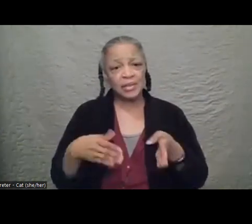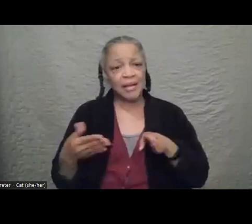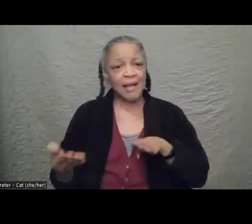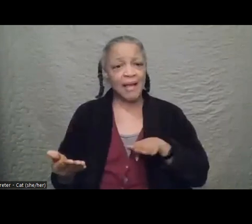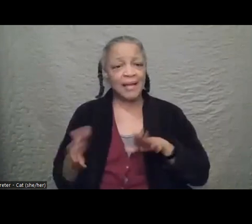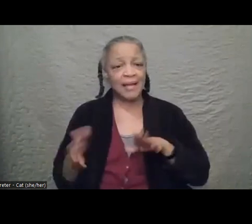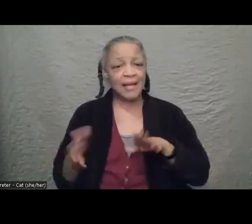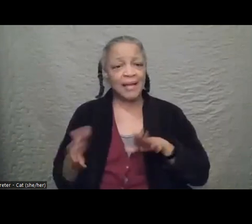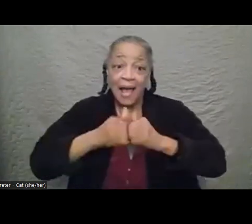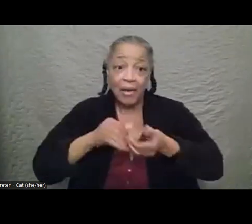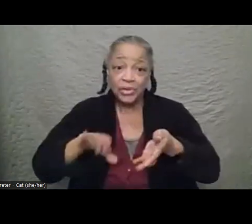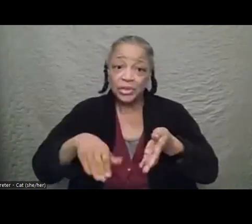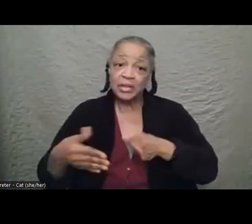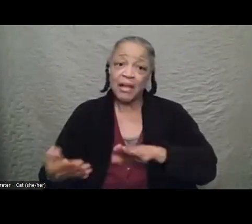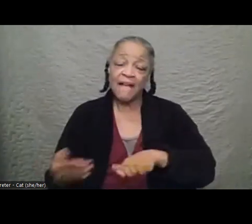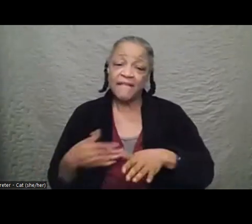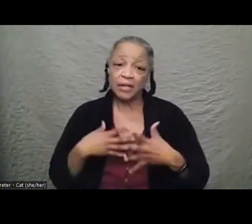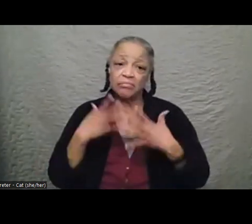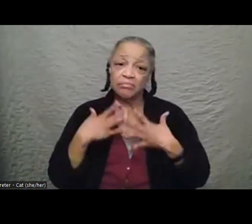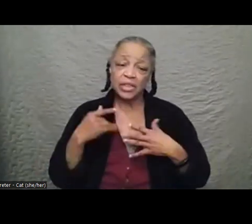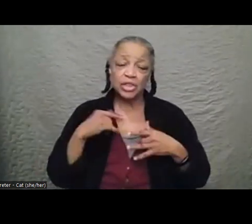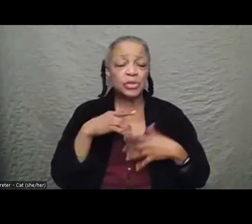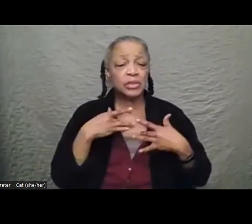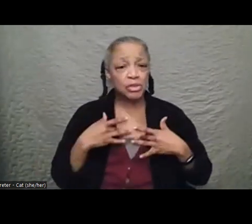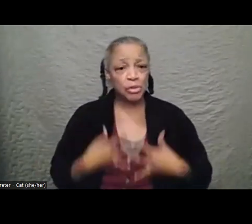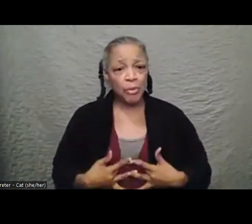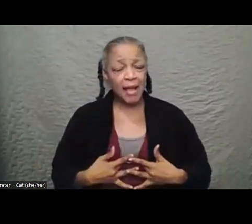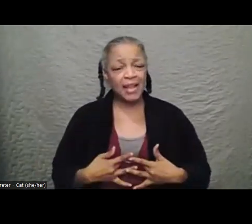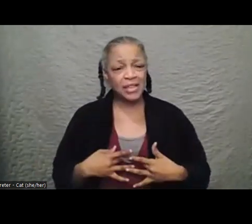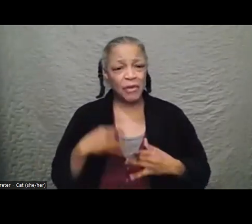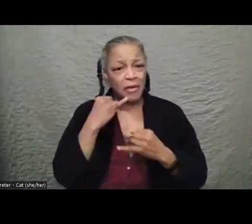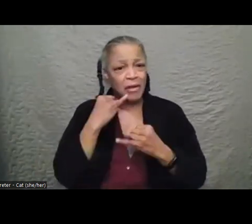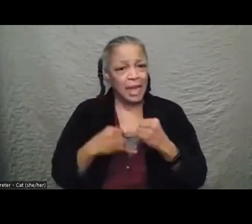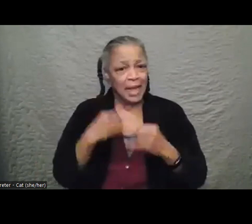passed . She was very depressed towards the last year , since she used to beg me to take